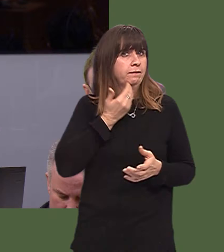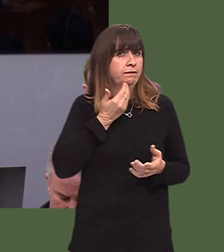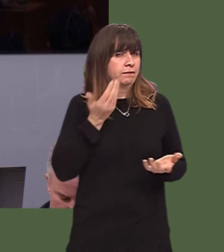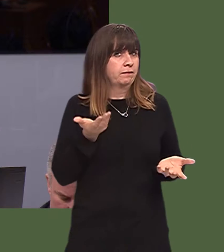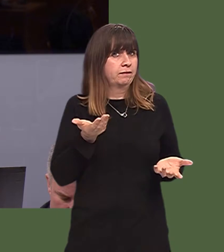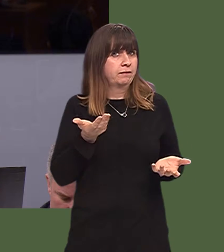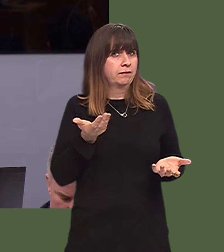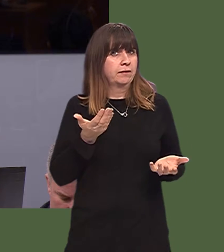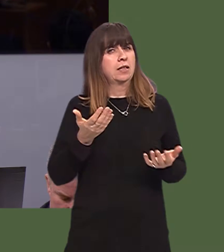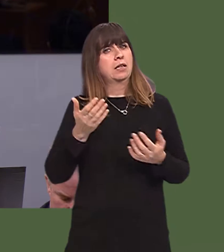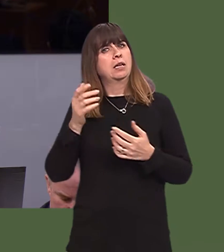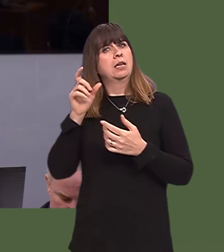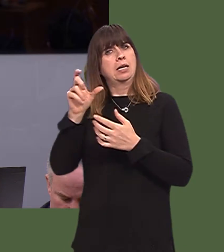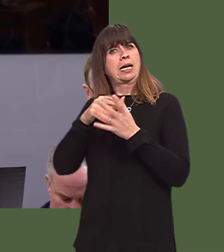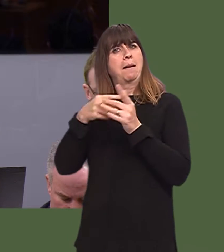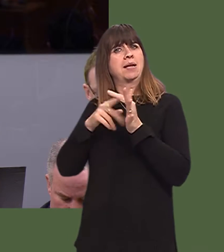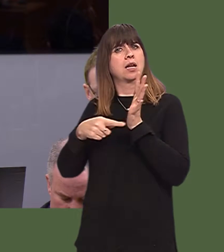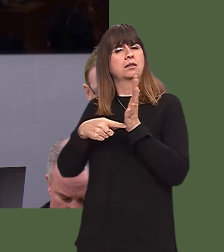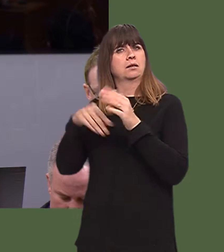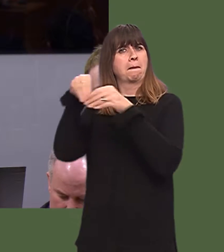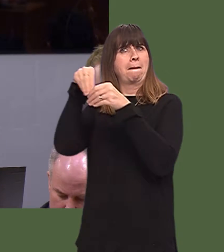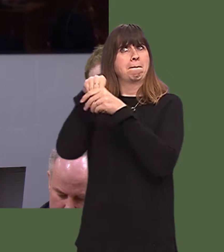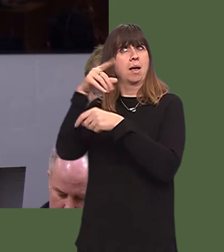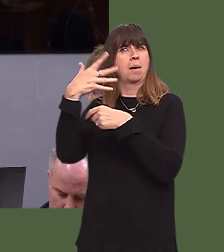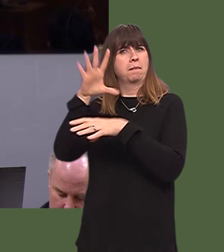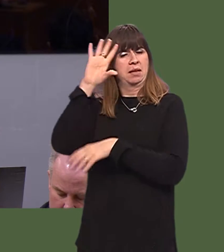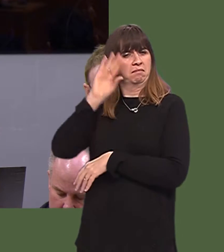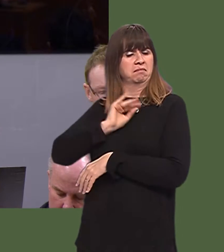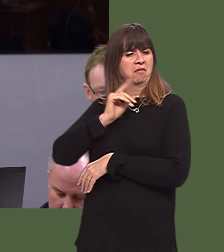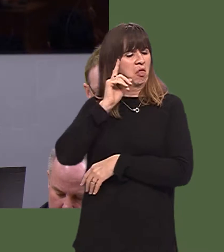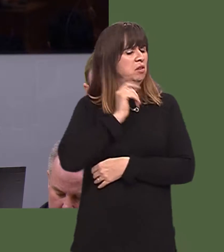I got the impression from the cabinet member that she thought that the current vocalised